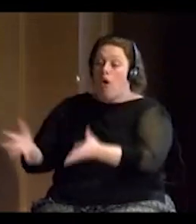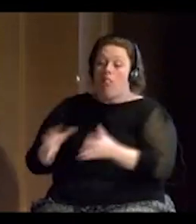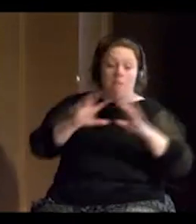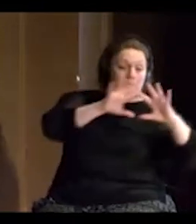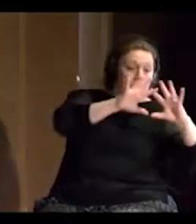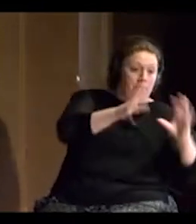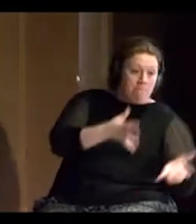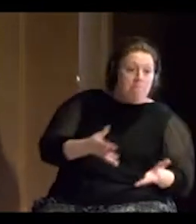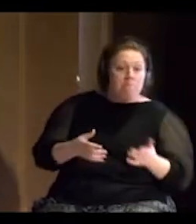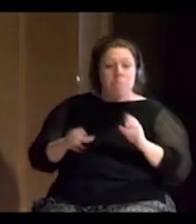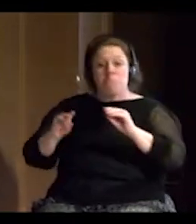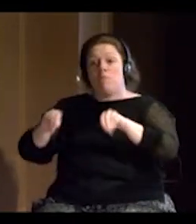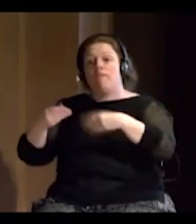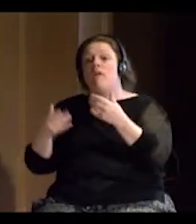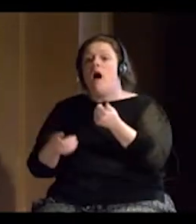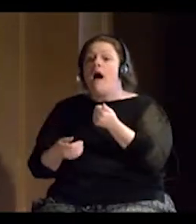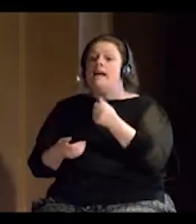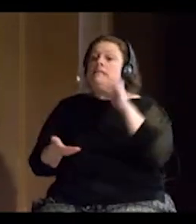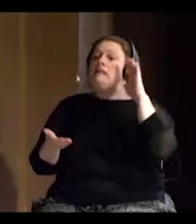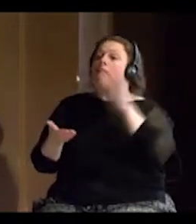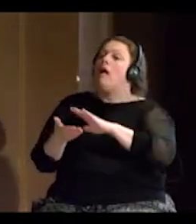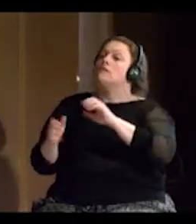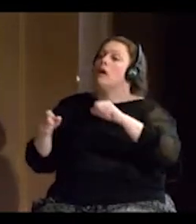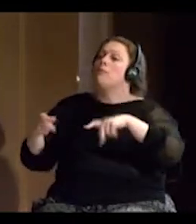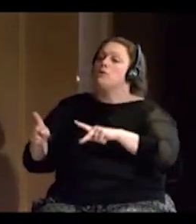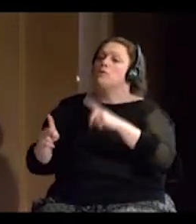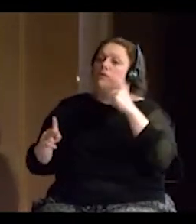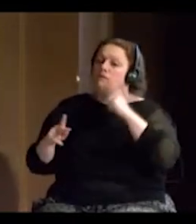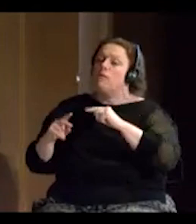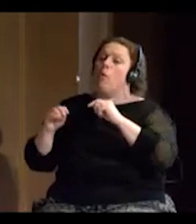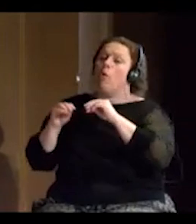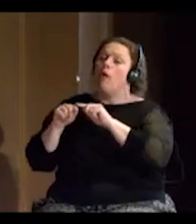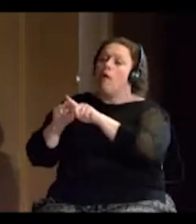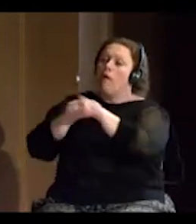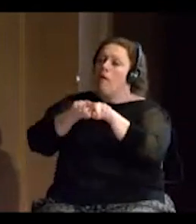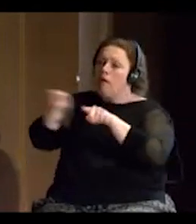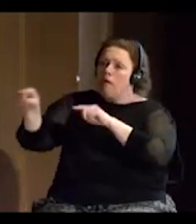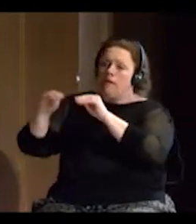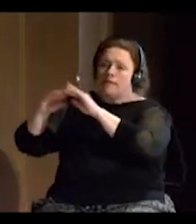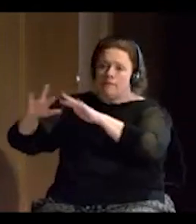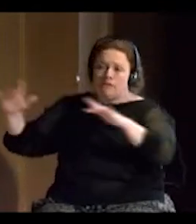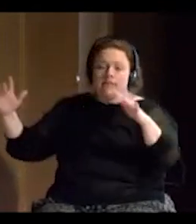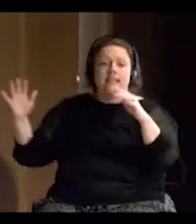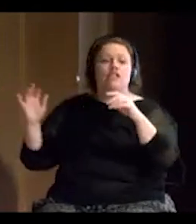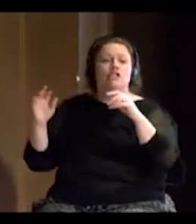fewer opportunities for diversification than benthic habitats, which are otherwise